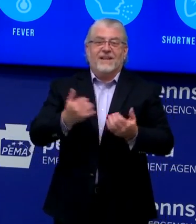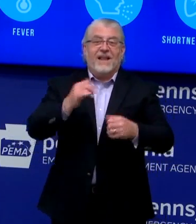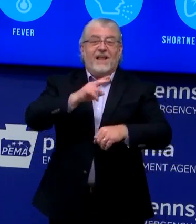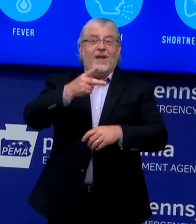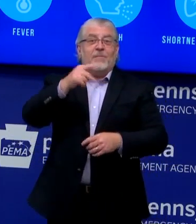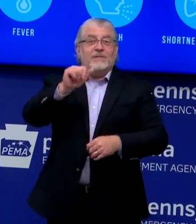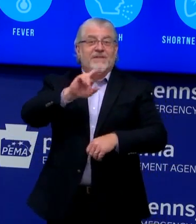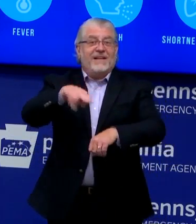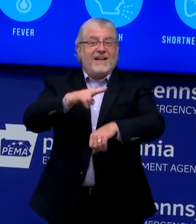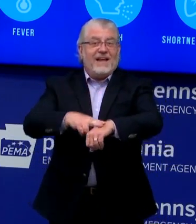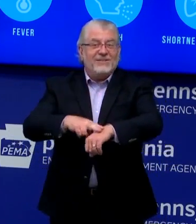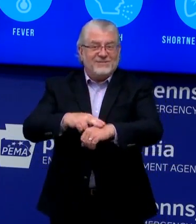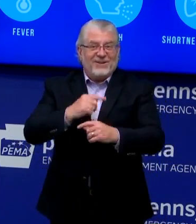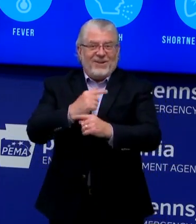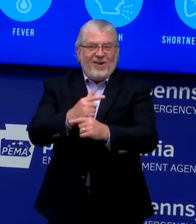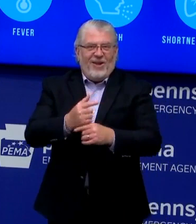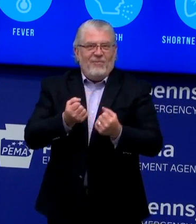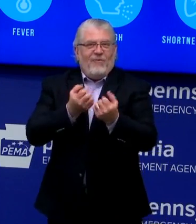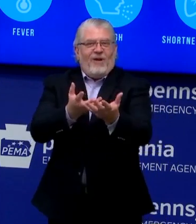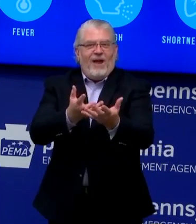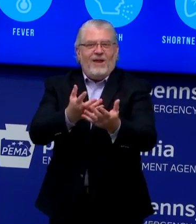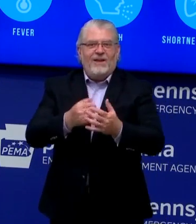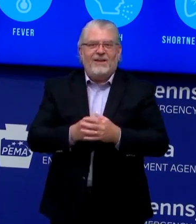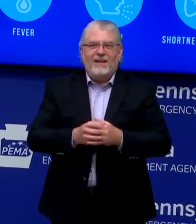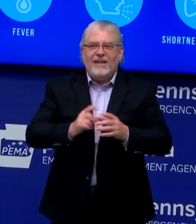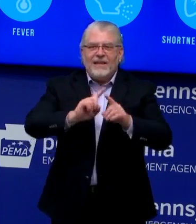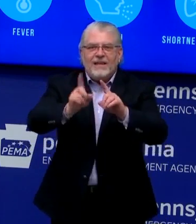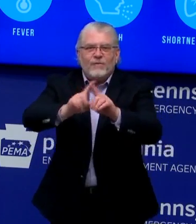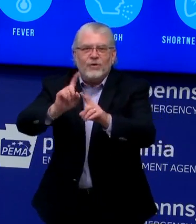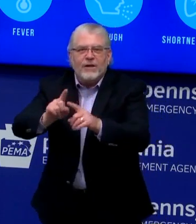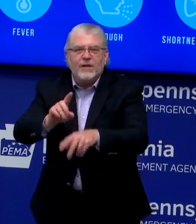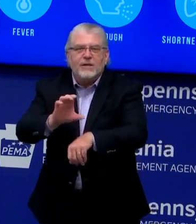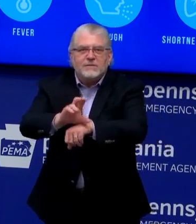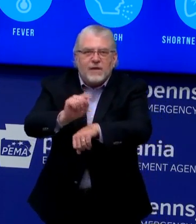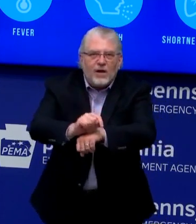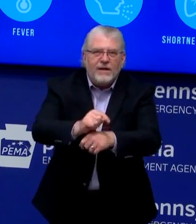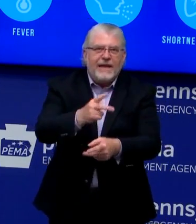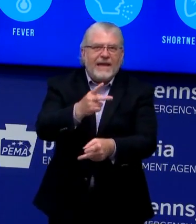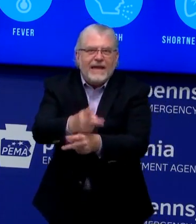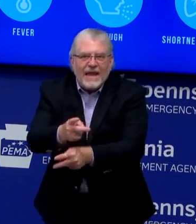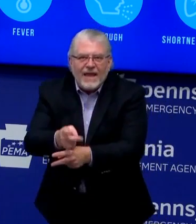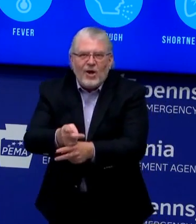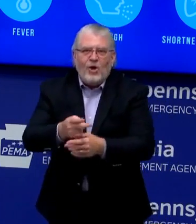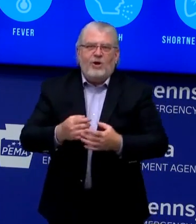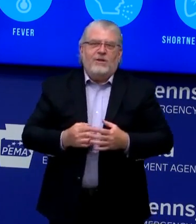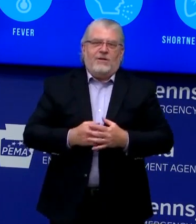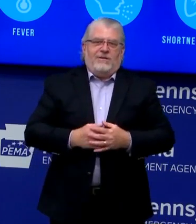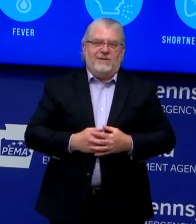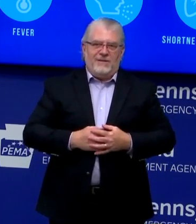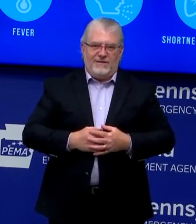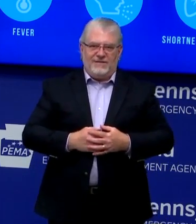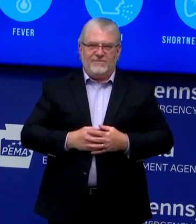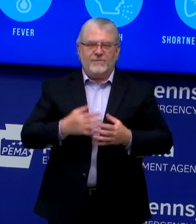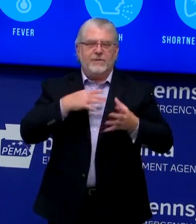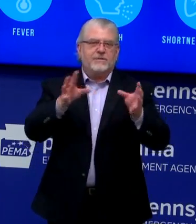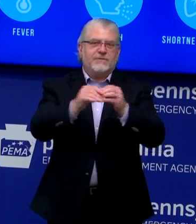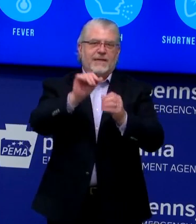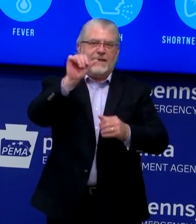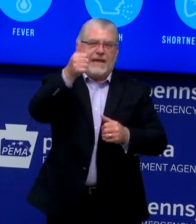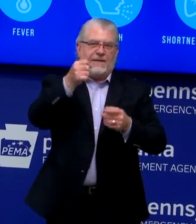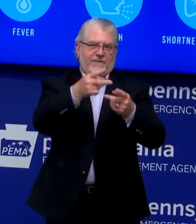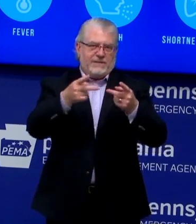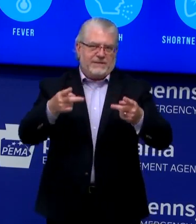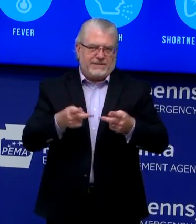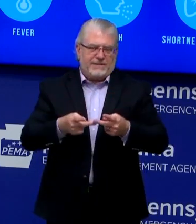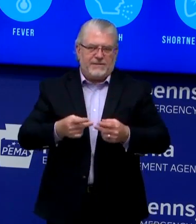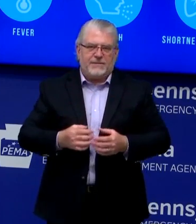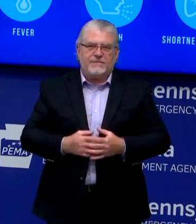THE PENNSYLVANIA NATIONAL GUARD HAS PROVIDED DIRECT CARE EDUCATION AND TRAINING AND CLINICAL CONSULTATION TO TEN FACILITIES.